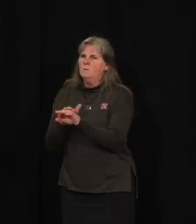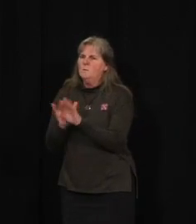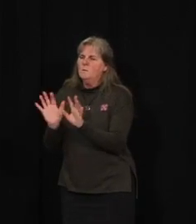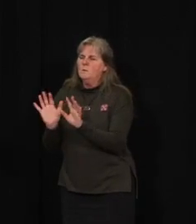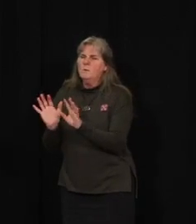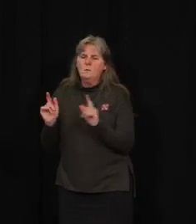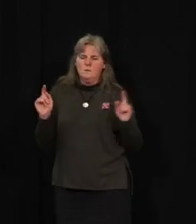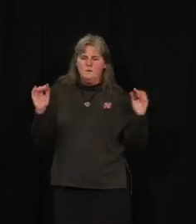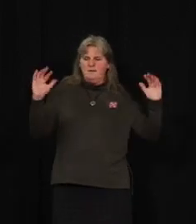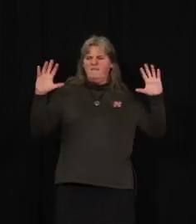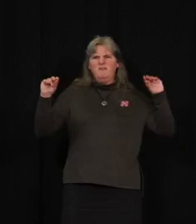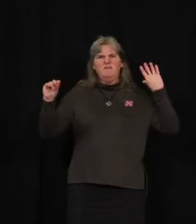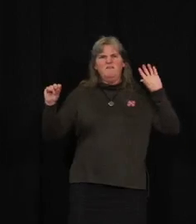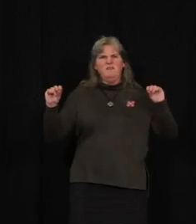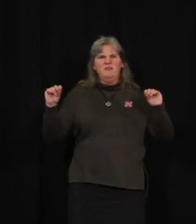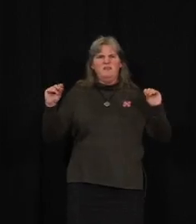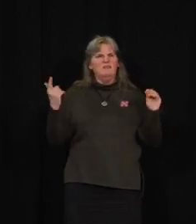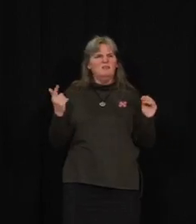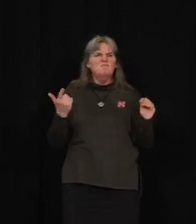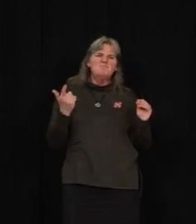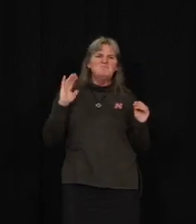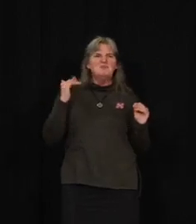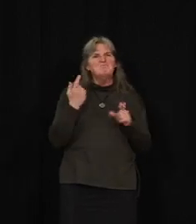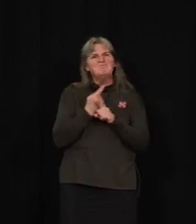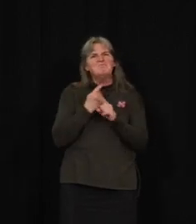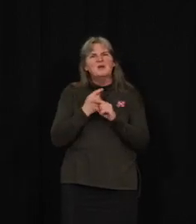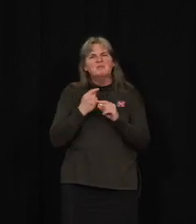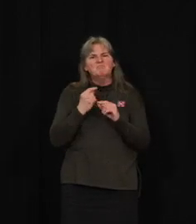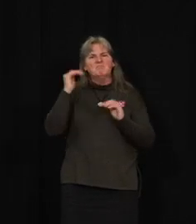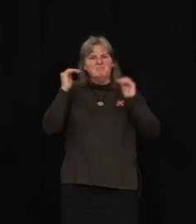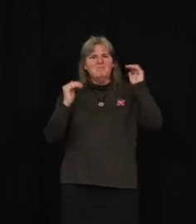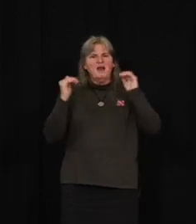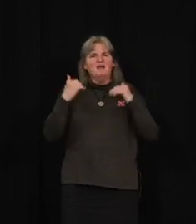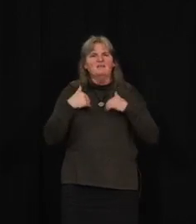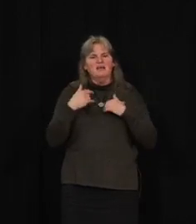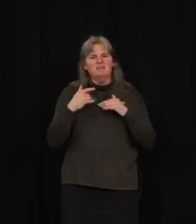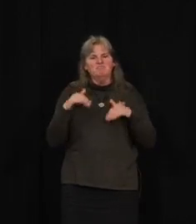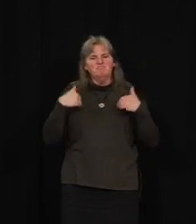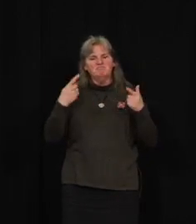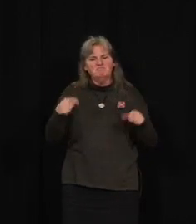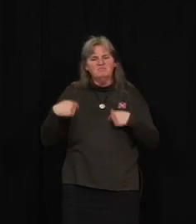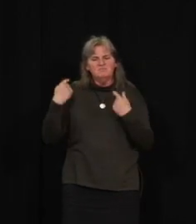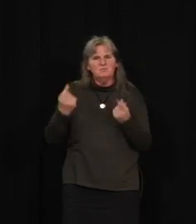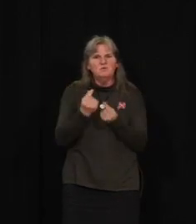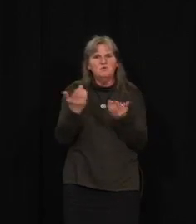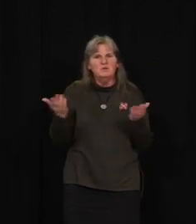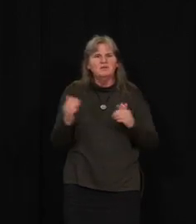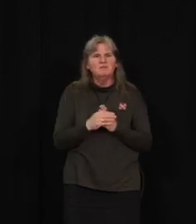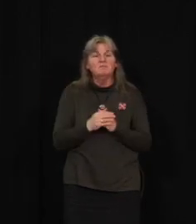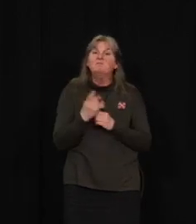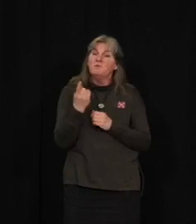balance. As we prepare the plans for a phased approach to reopening, we're learning a lot from the